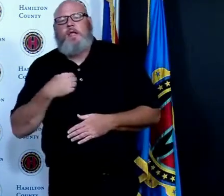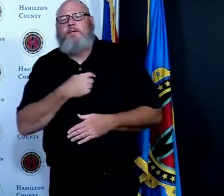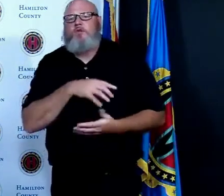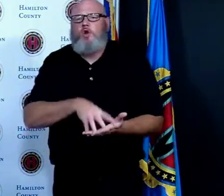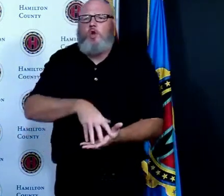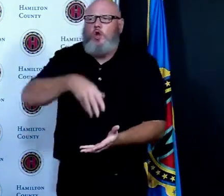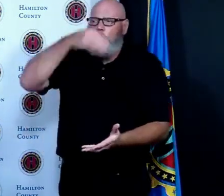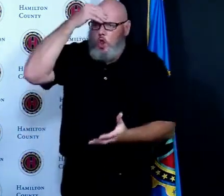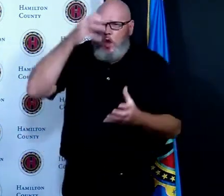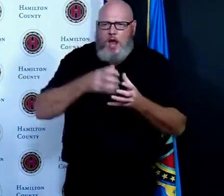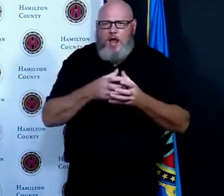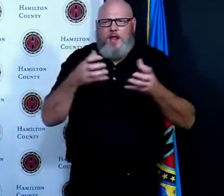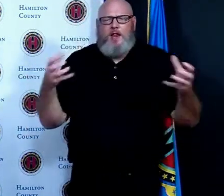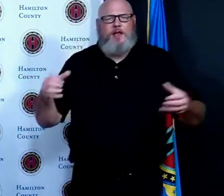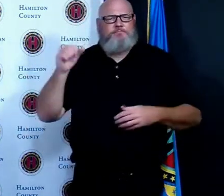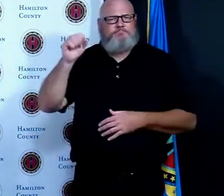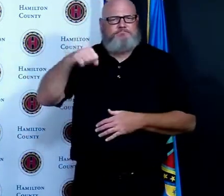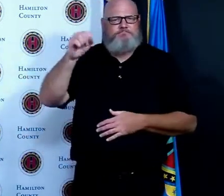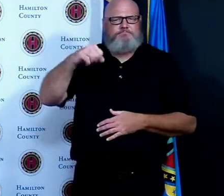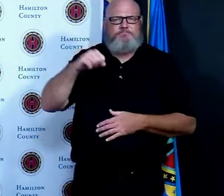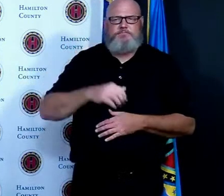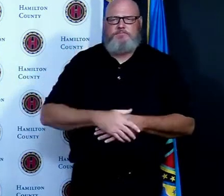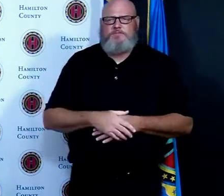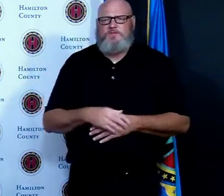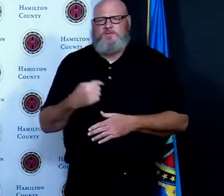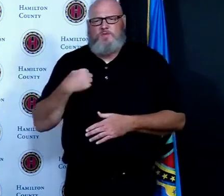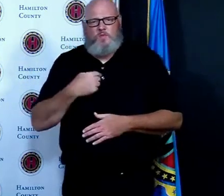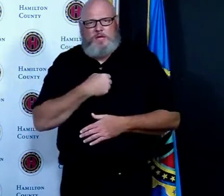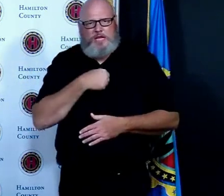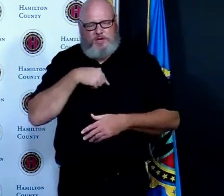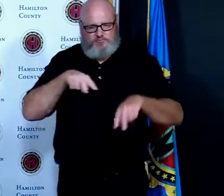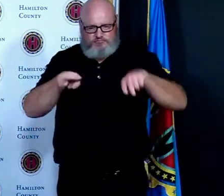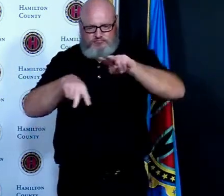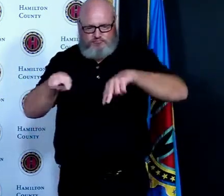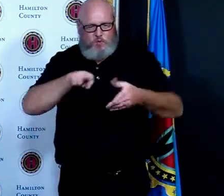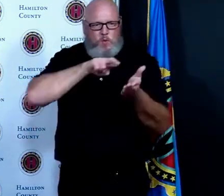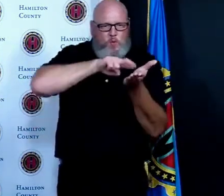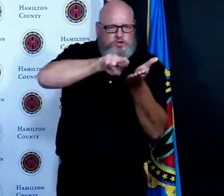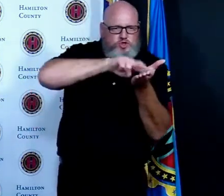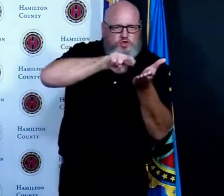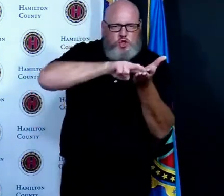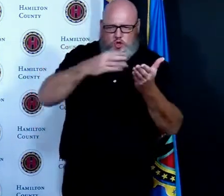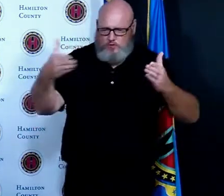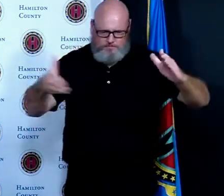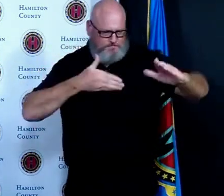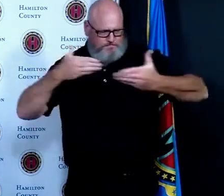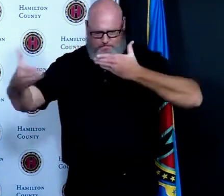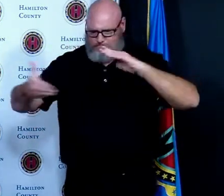it's not complicated it requires behavioral changes and commitment through the entire